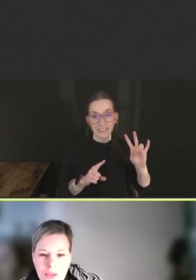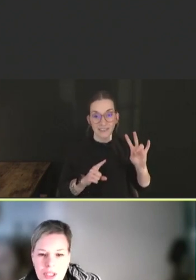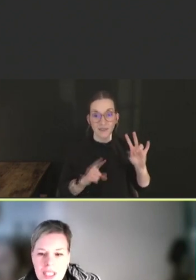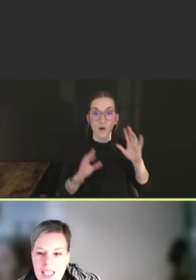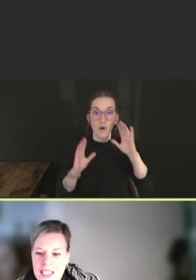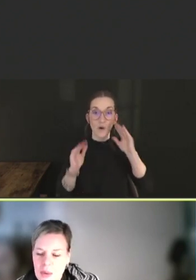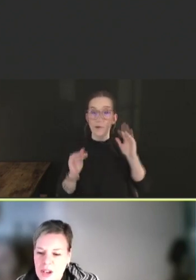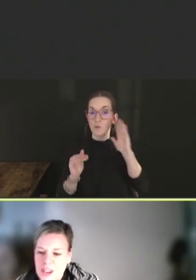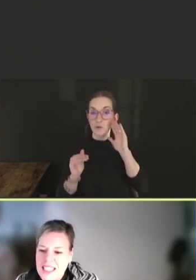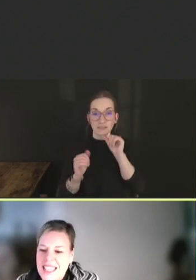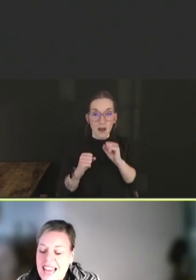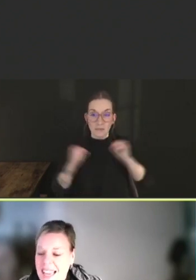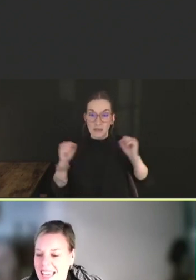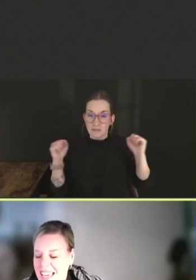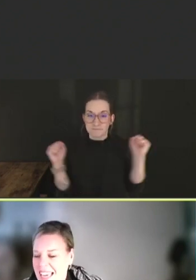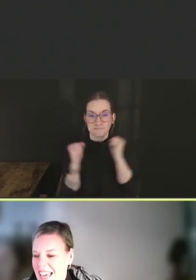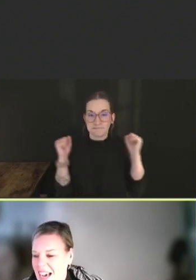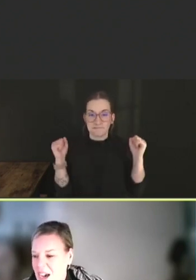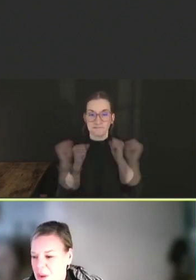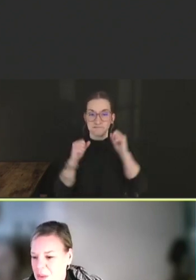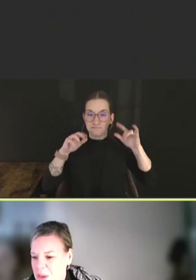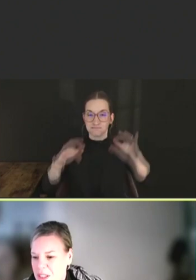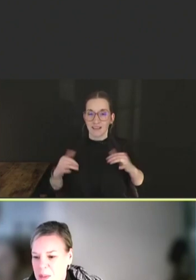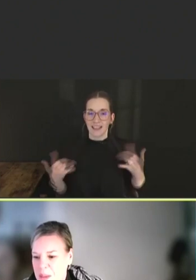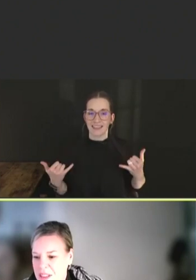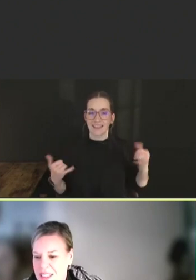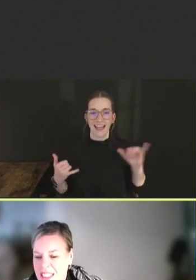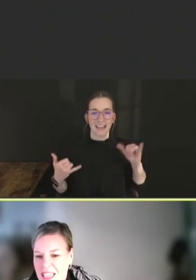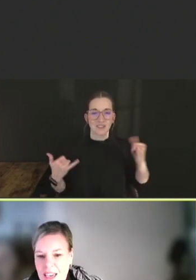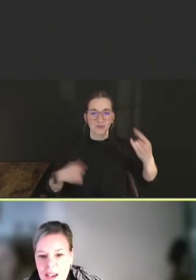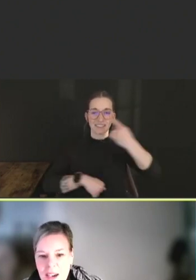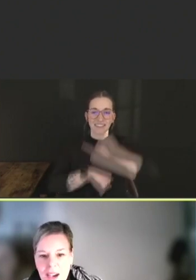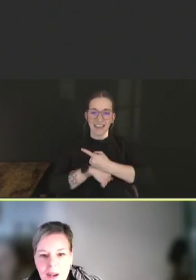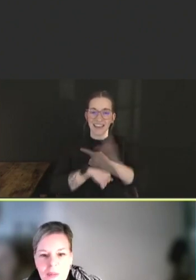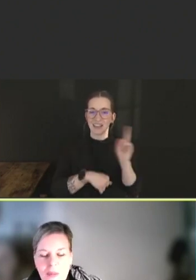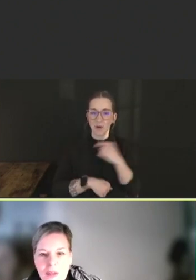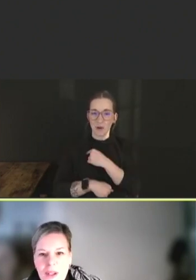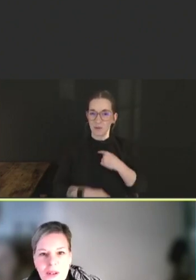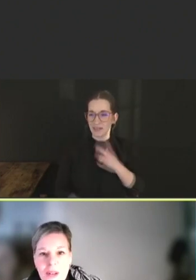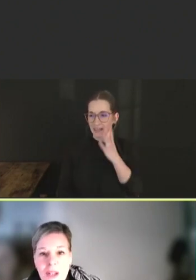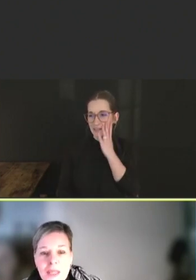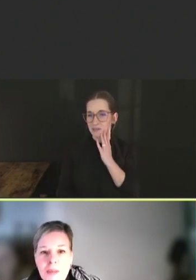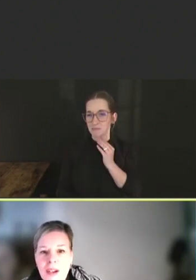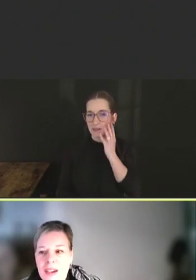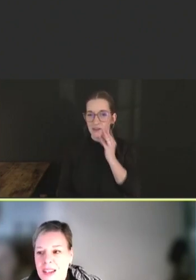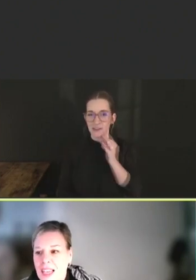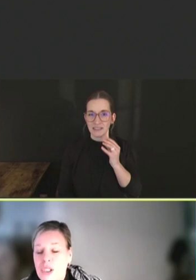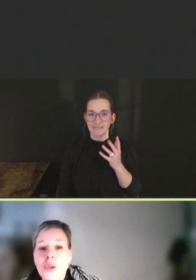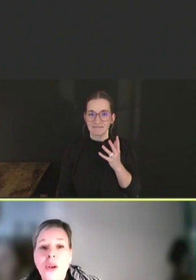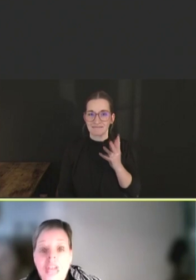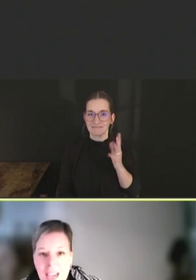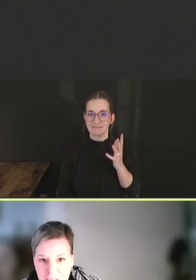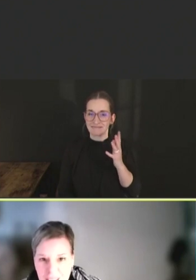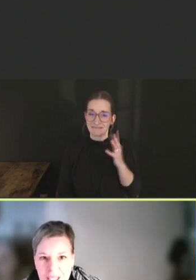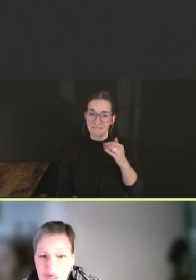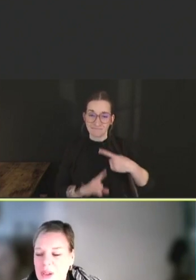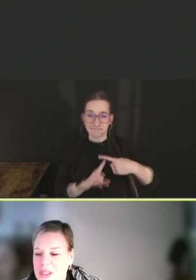vortex that we are in today, where we are experiencing, you know, extraordinarily cold